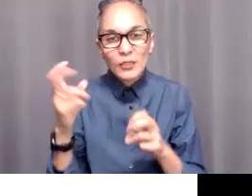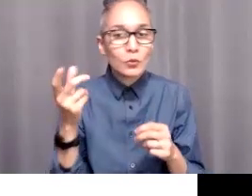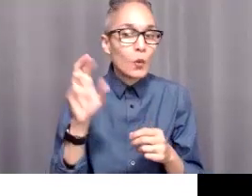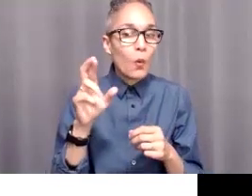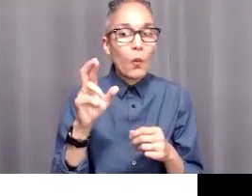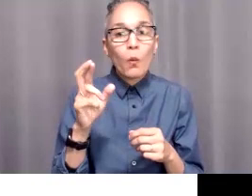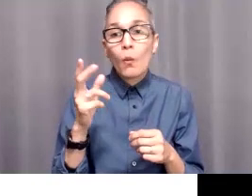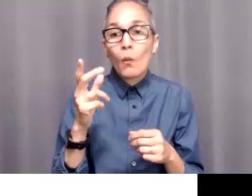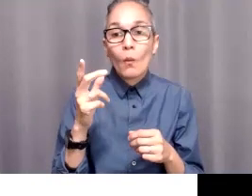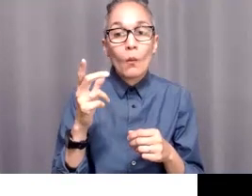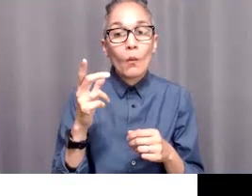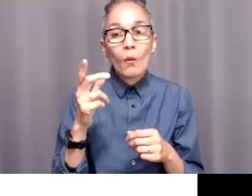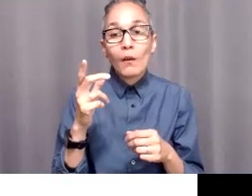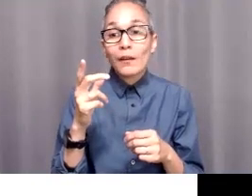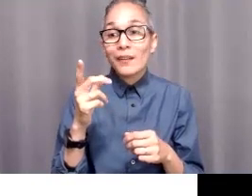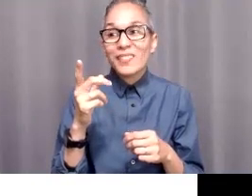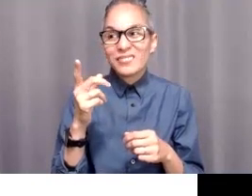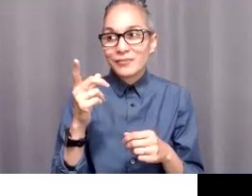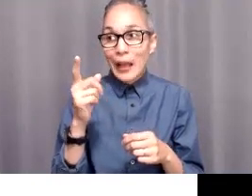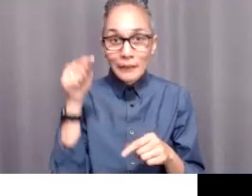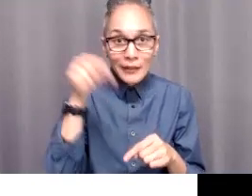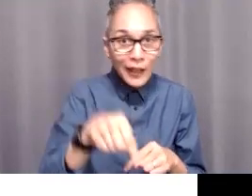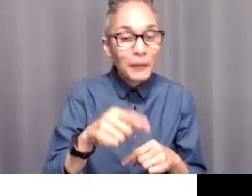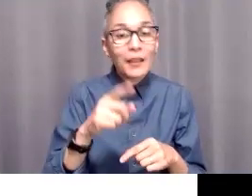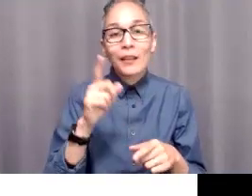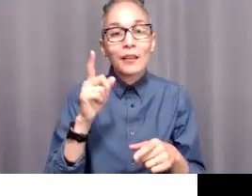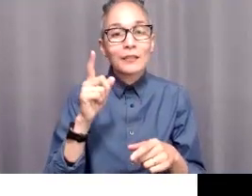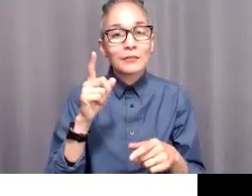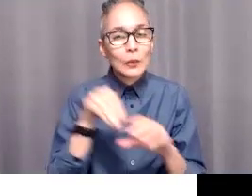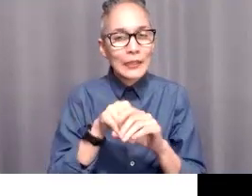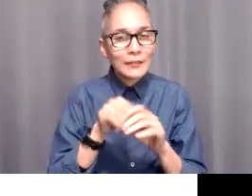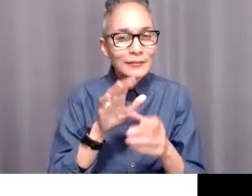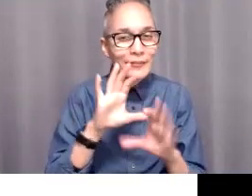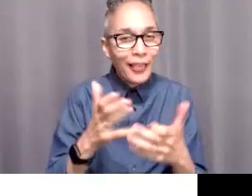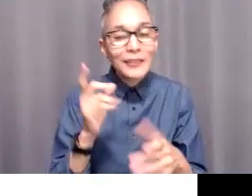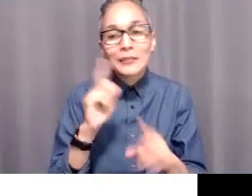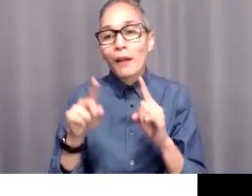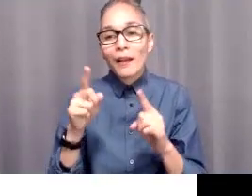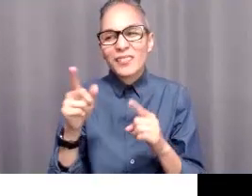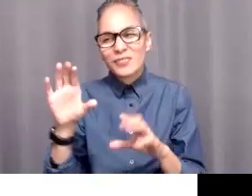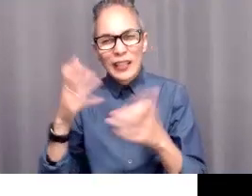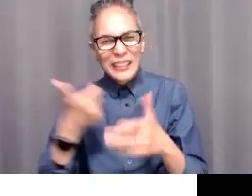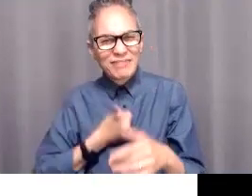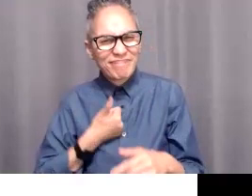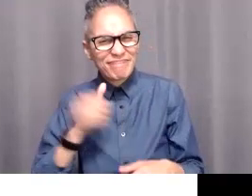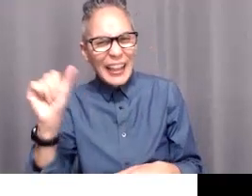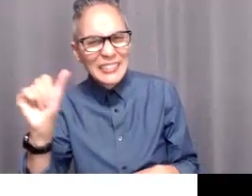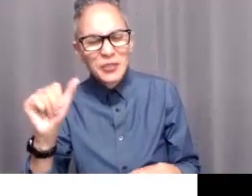when you're completely asynchronous for students that are not going to be there, but you're making RSI, it feels a little bit confusing.